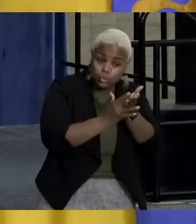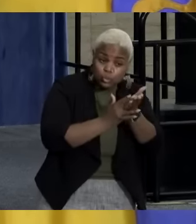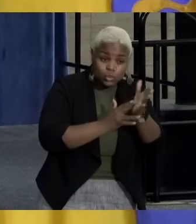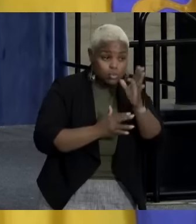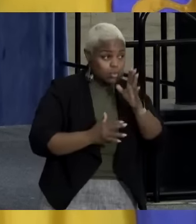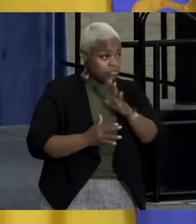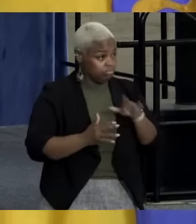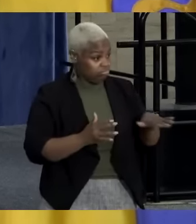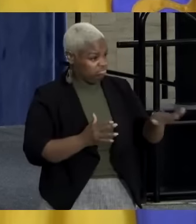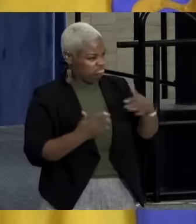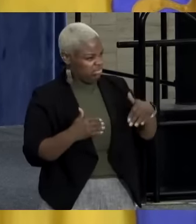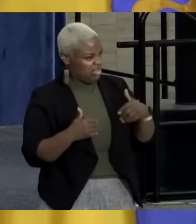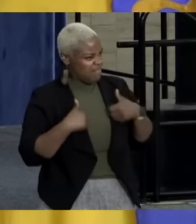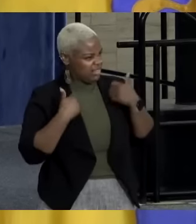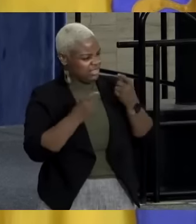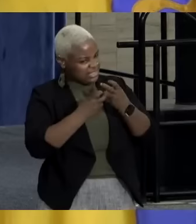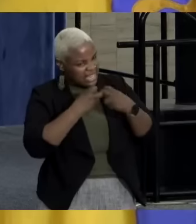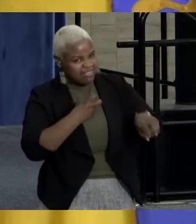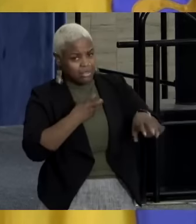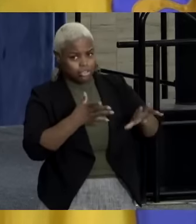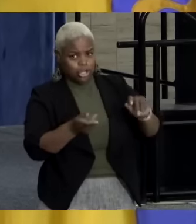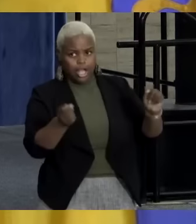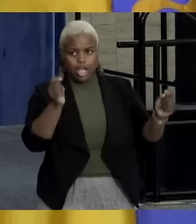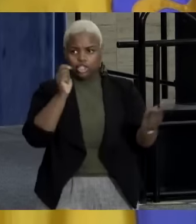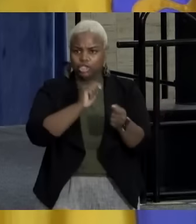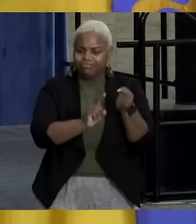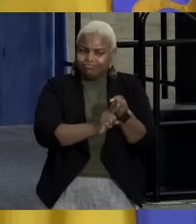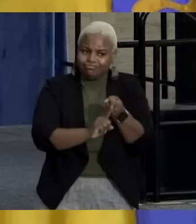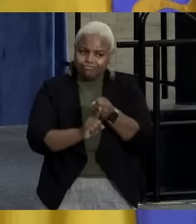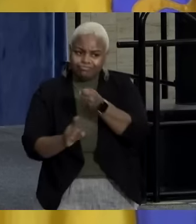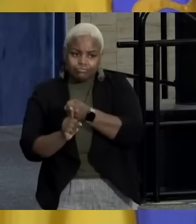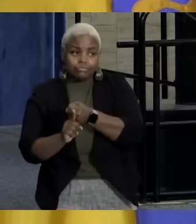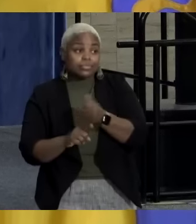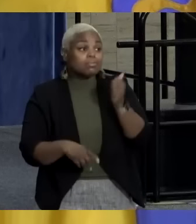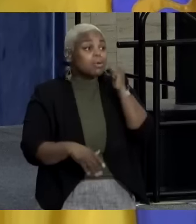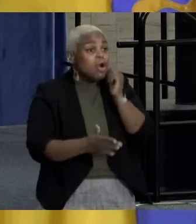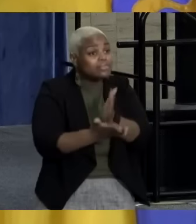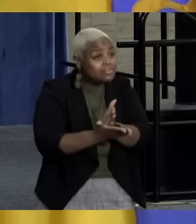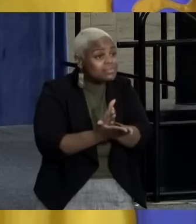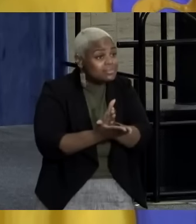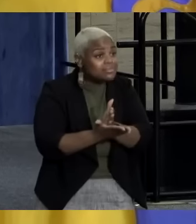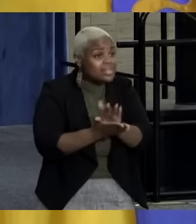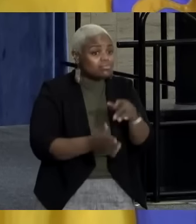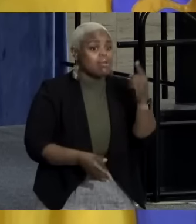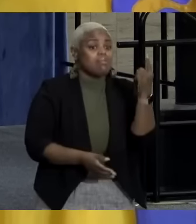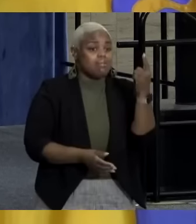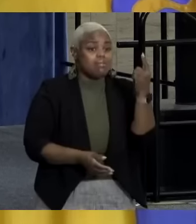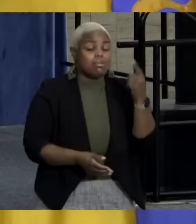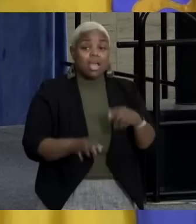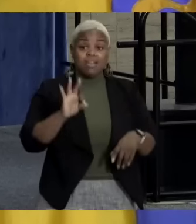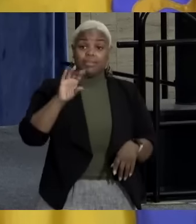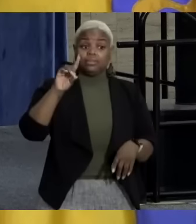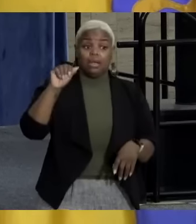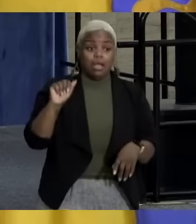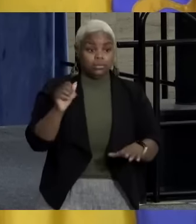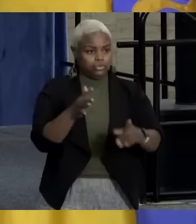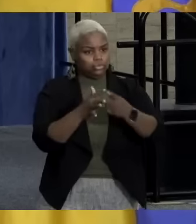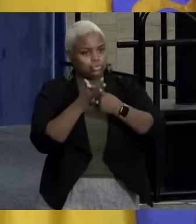menopause. That ends today. The FDA is initiating the removal of broad black box